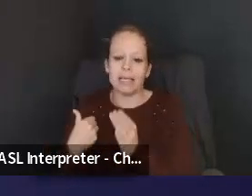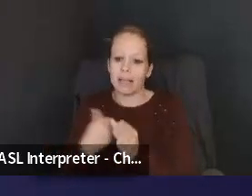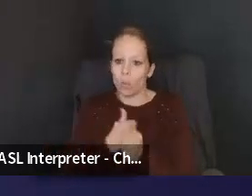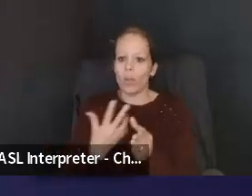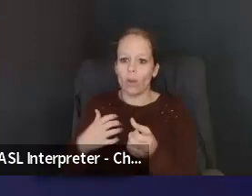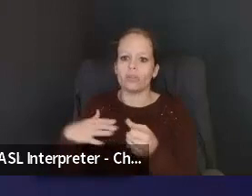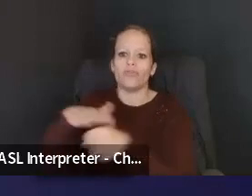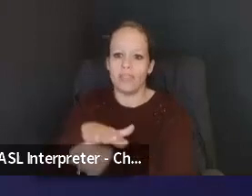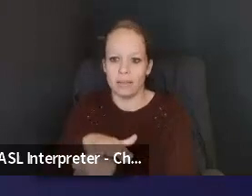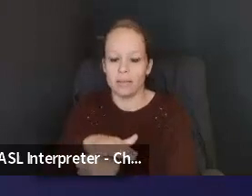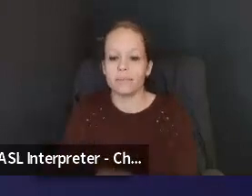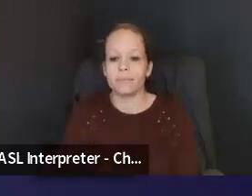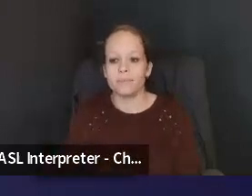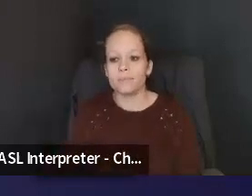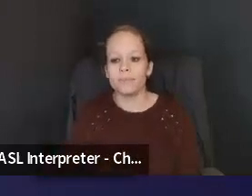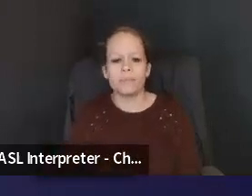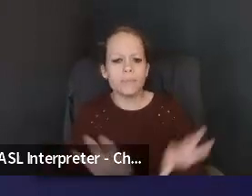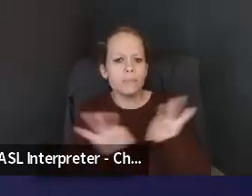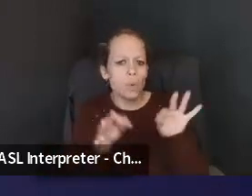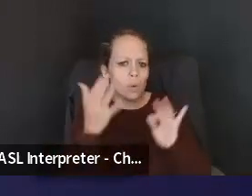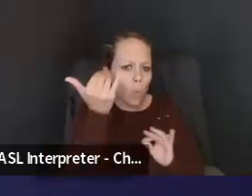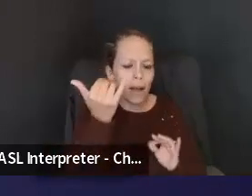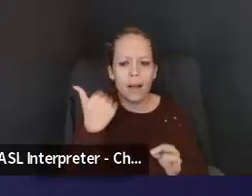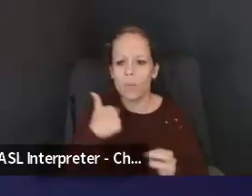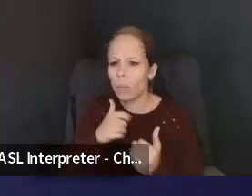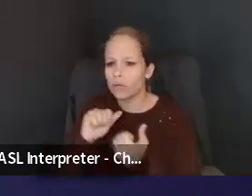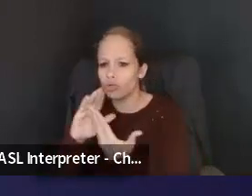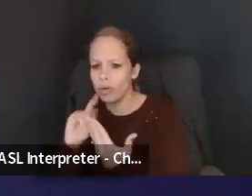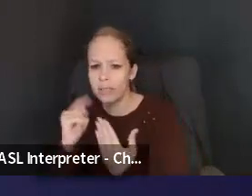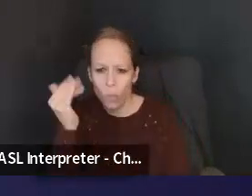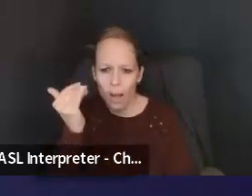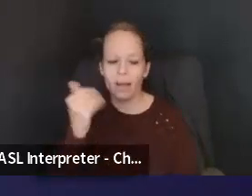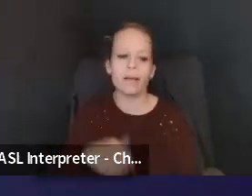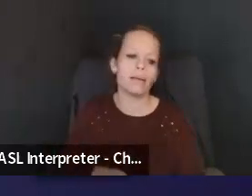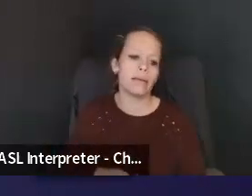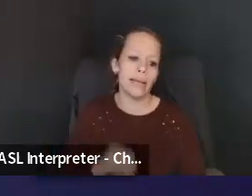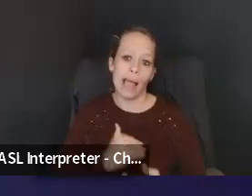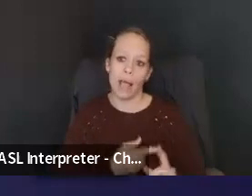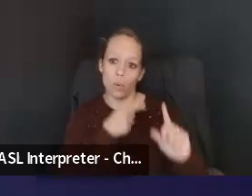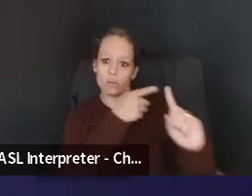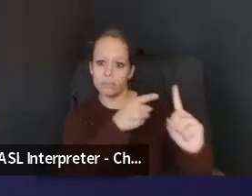why is it important and why do we want to address it? What is our target population? That's